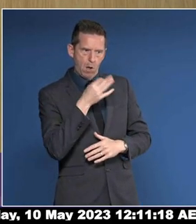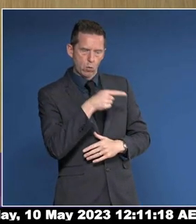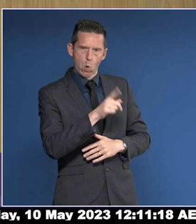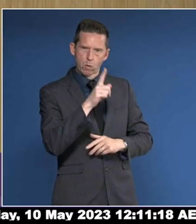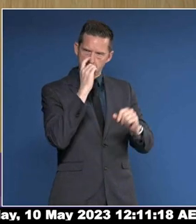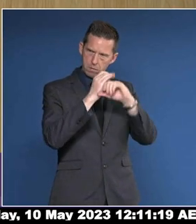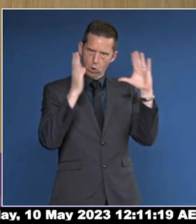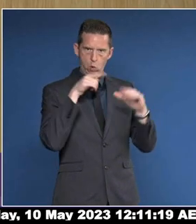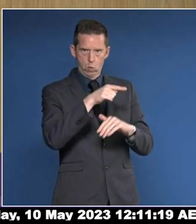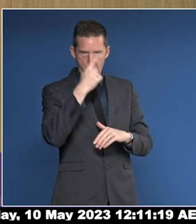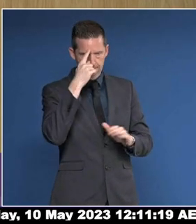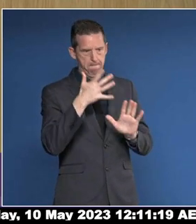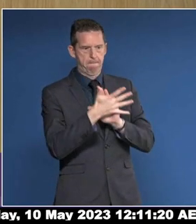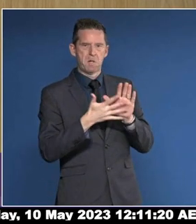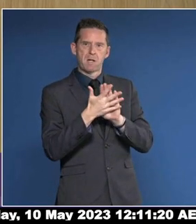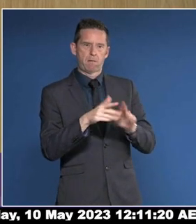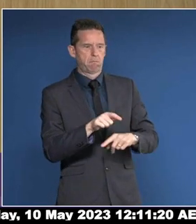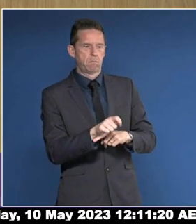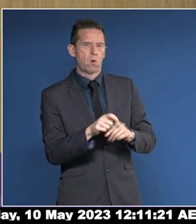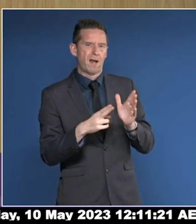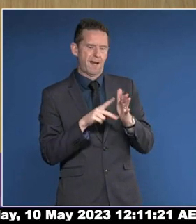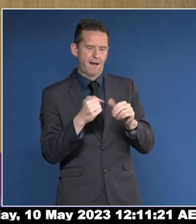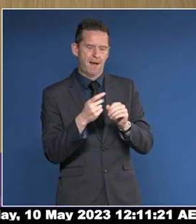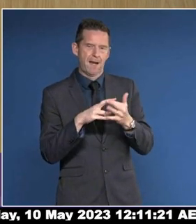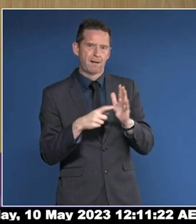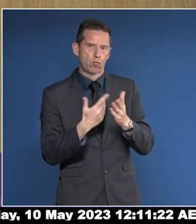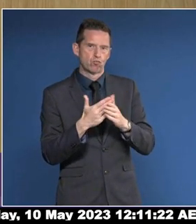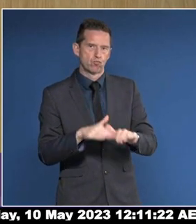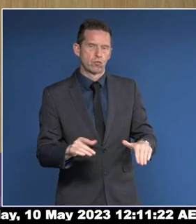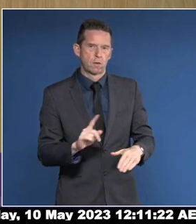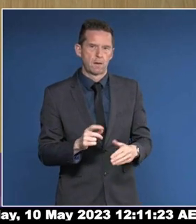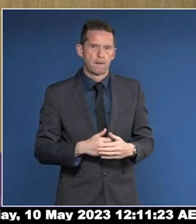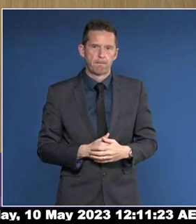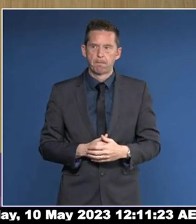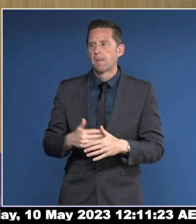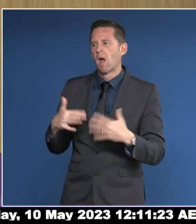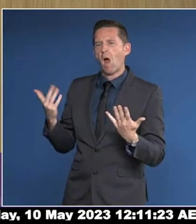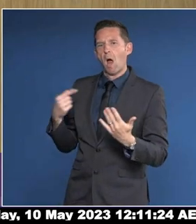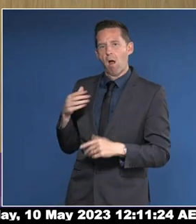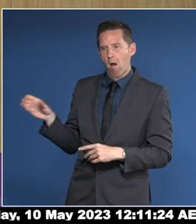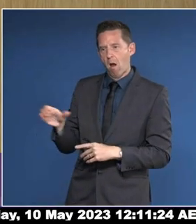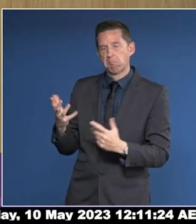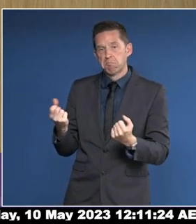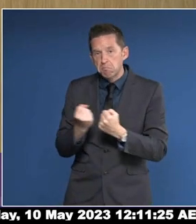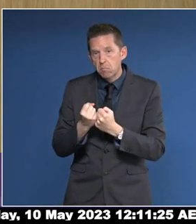'neglect' in the context of children? Failure to provide core services to that child which is detrimental for their